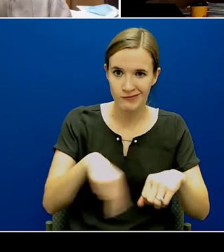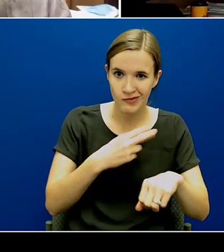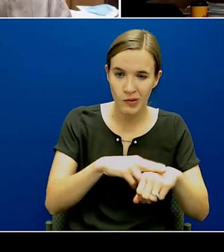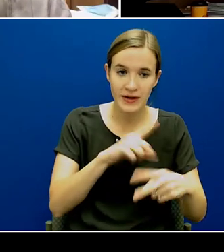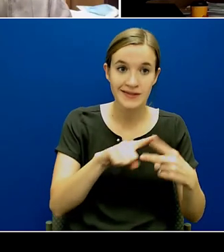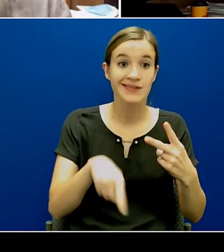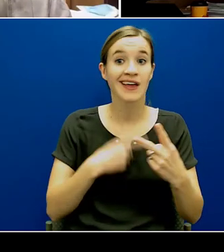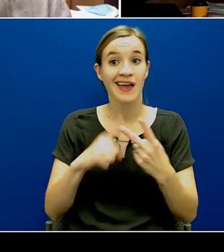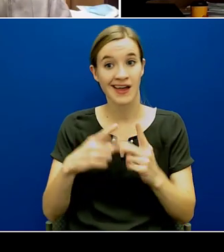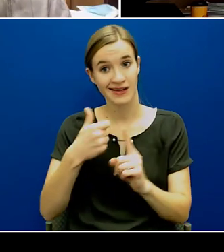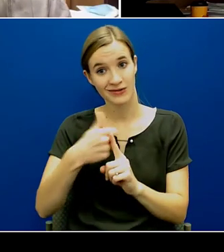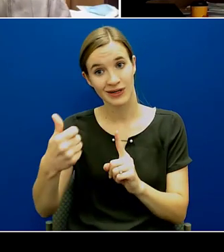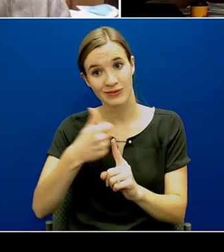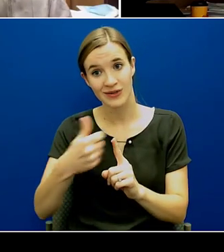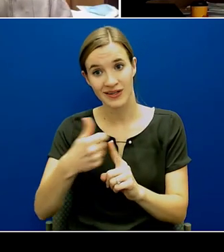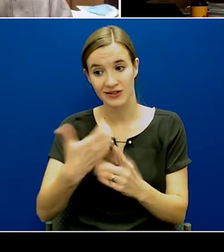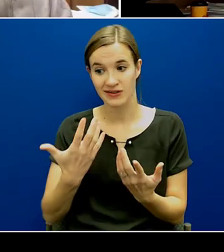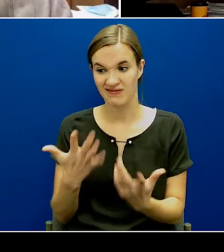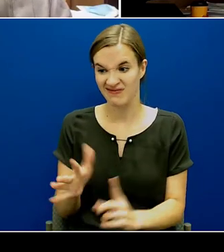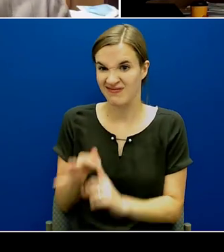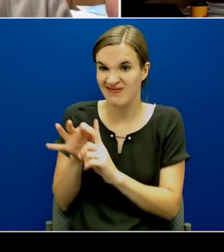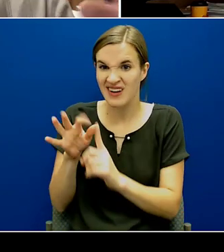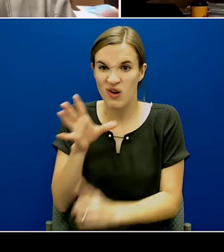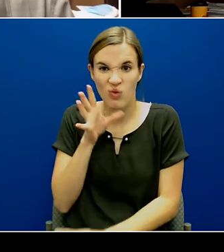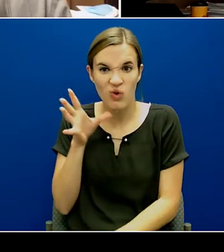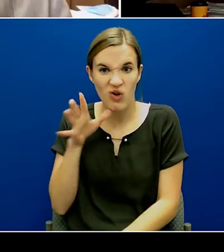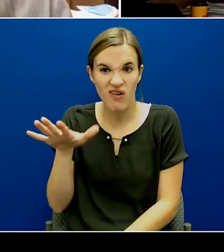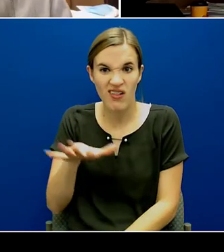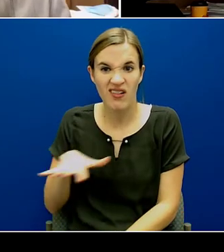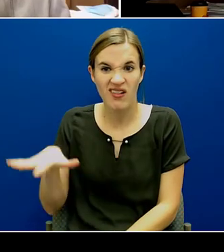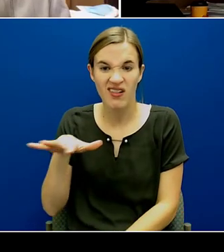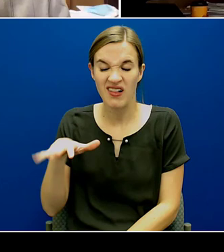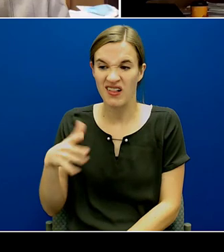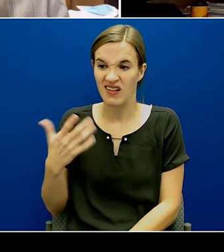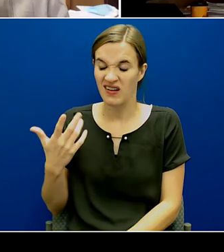being a part of the community and enjoying the other things that the Americans with